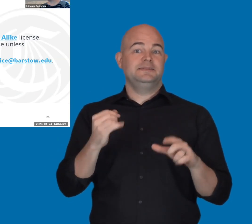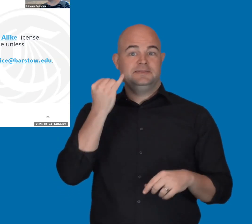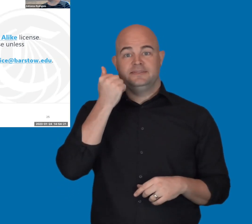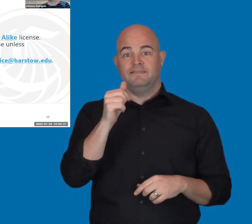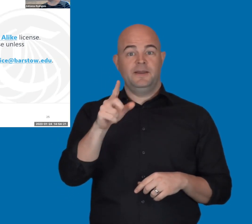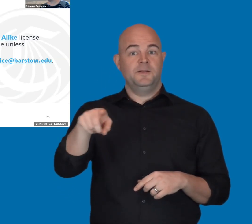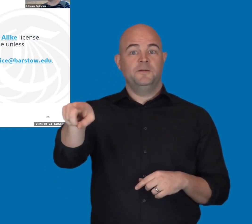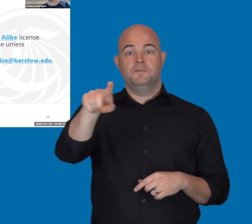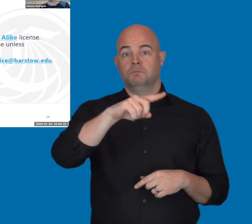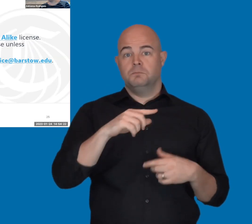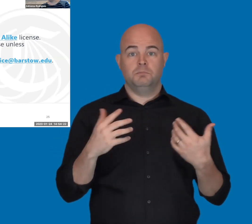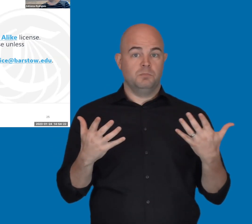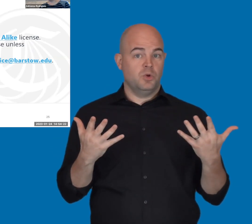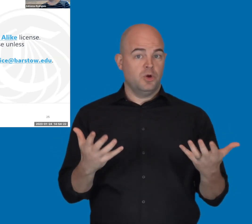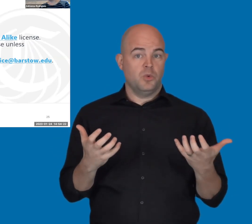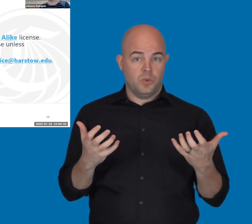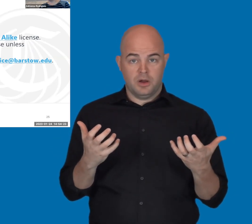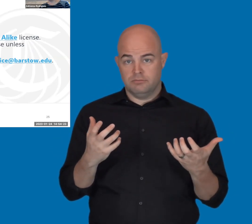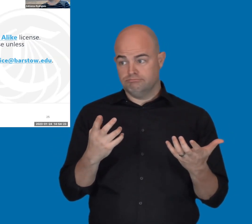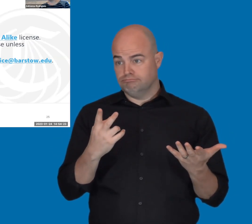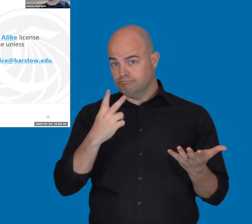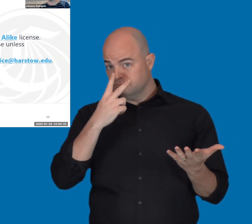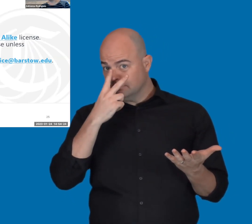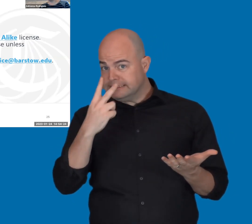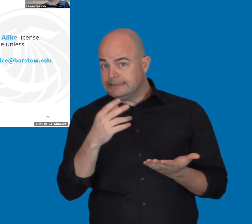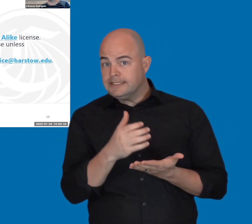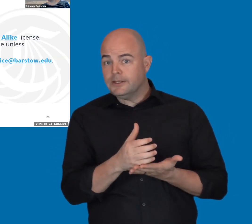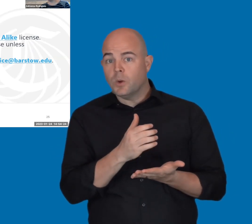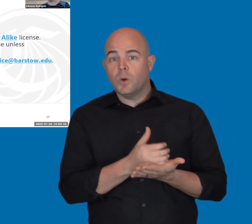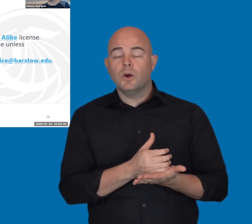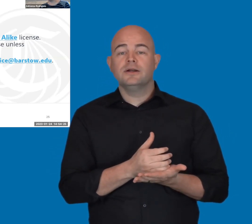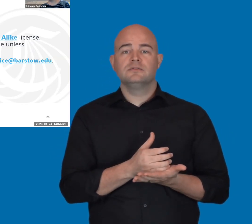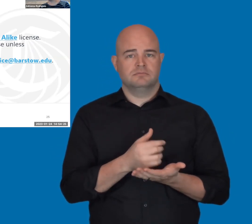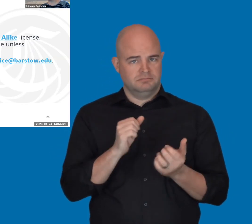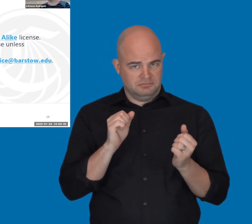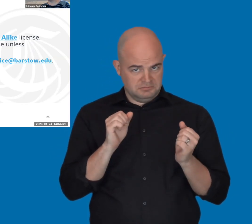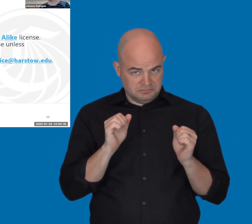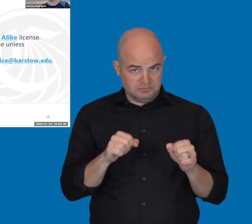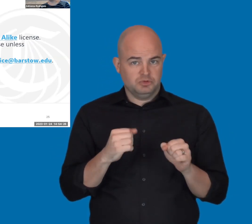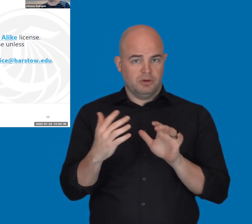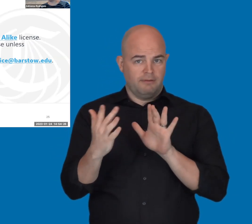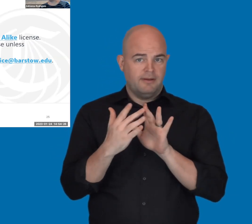So, if any of you would like to see the course you can always